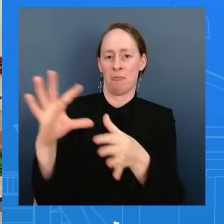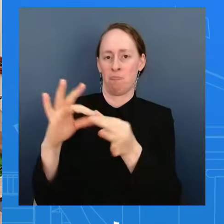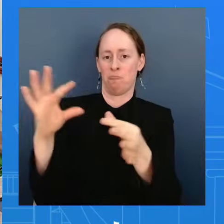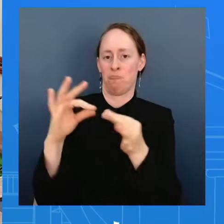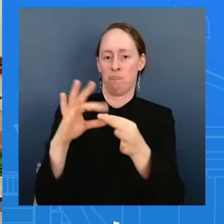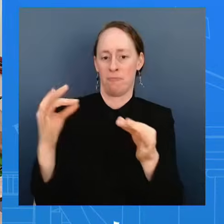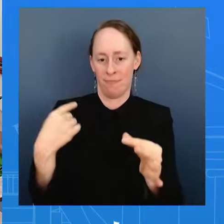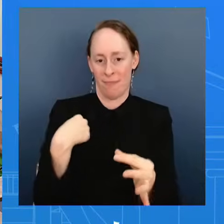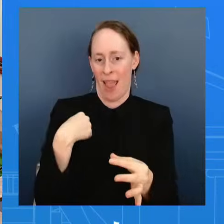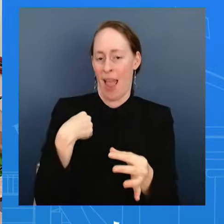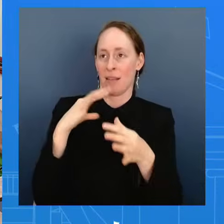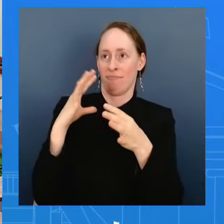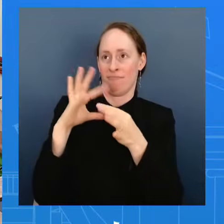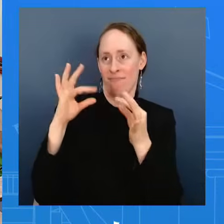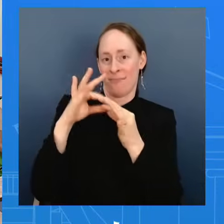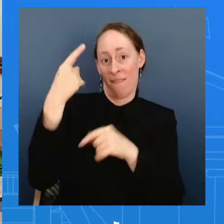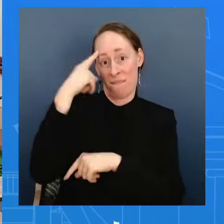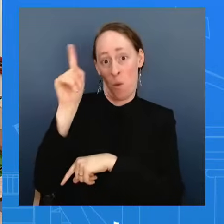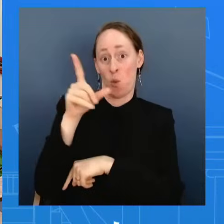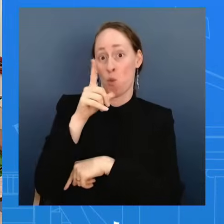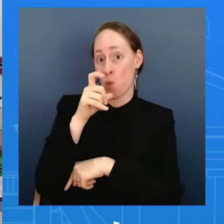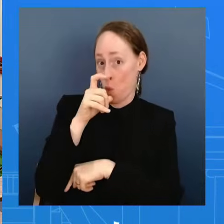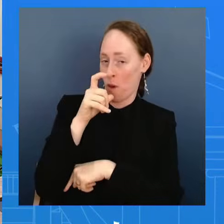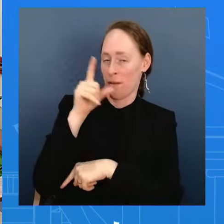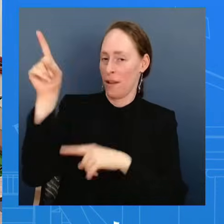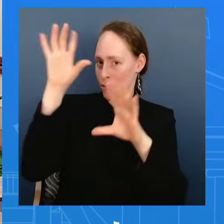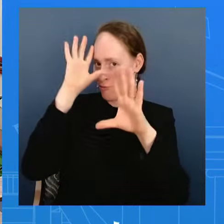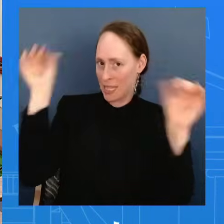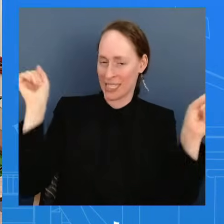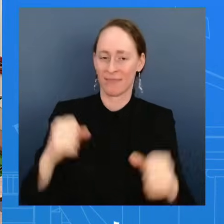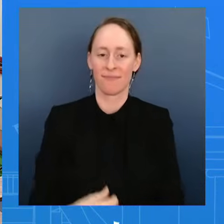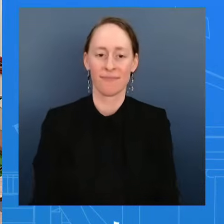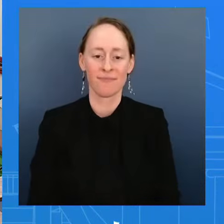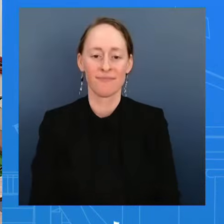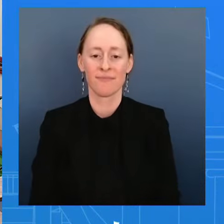I've said -- you -- somebody asked me what's -- how do we communicate with Iran.